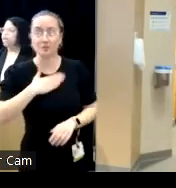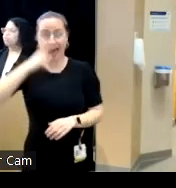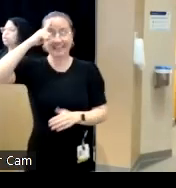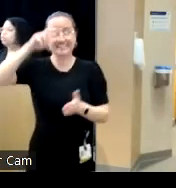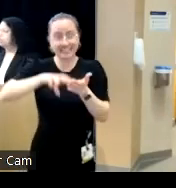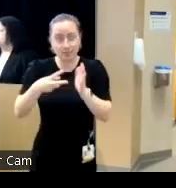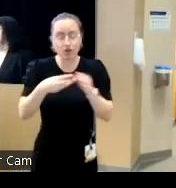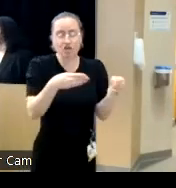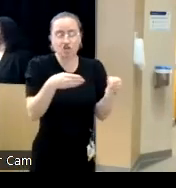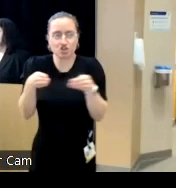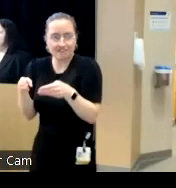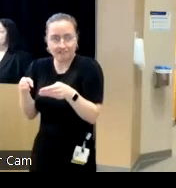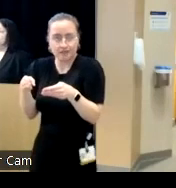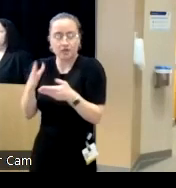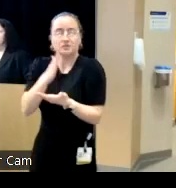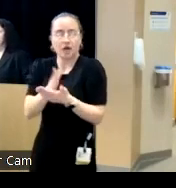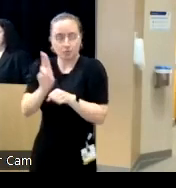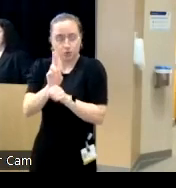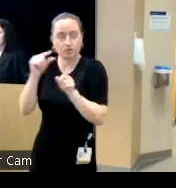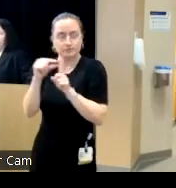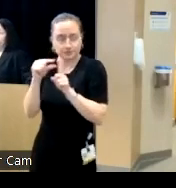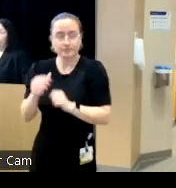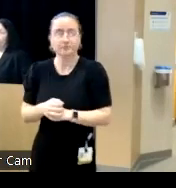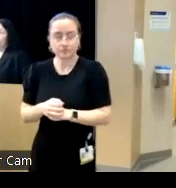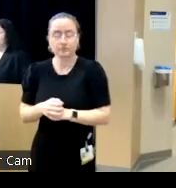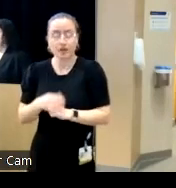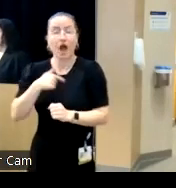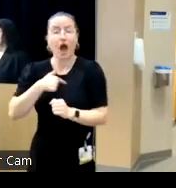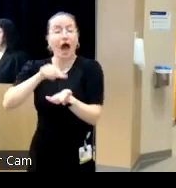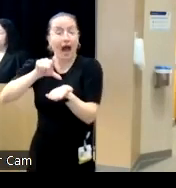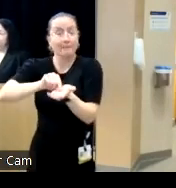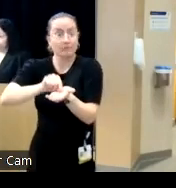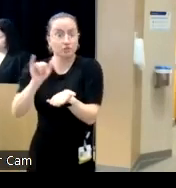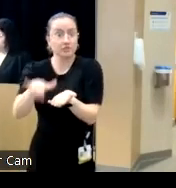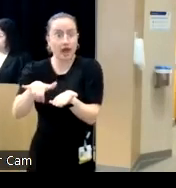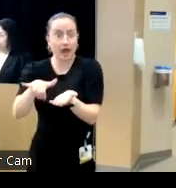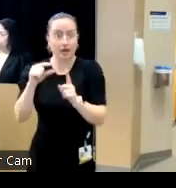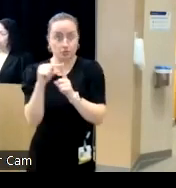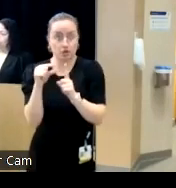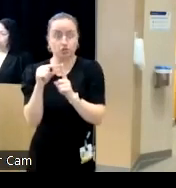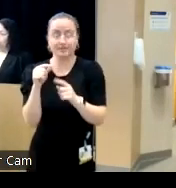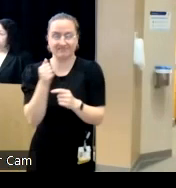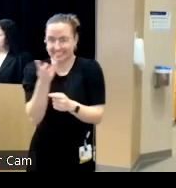shift I published this terminology in terms of the youth punishment system in several papers